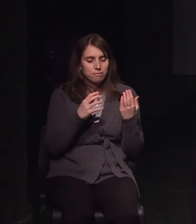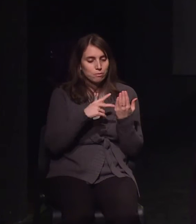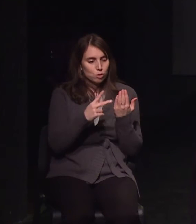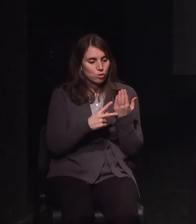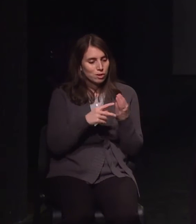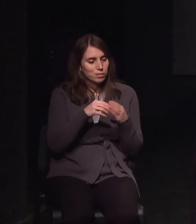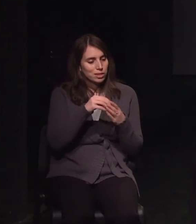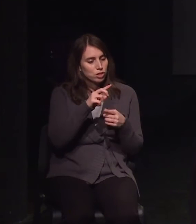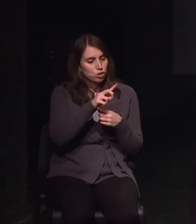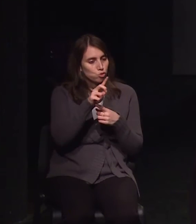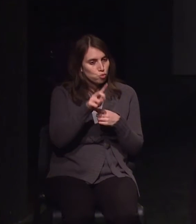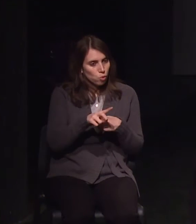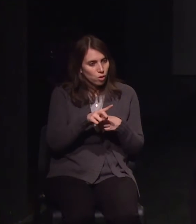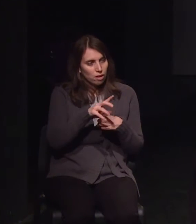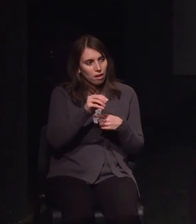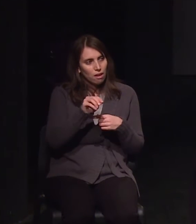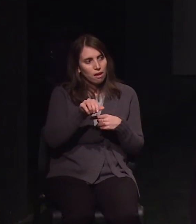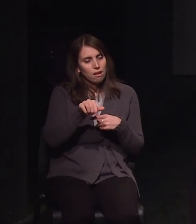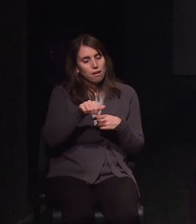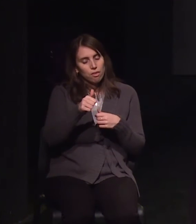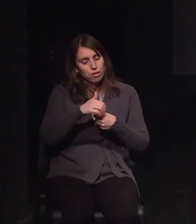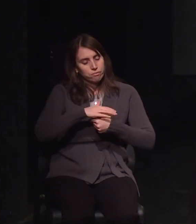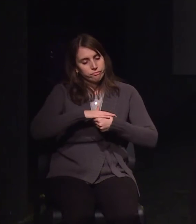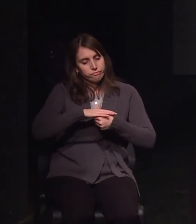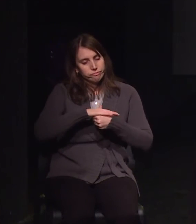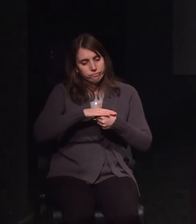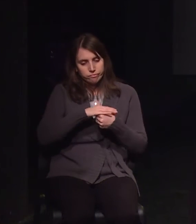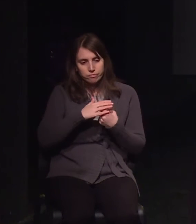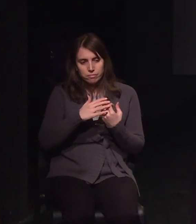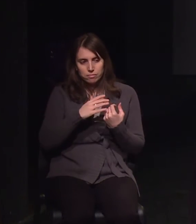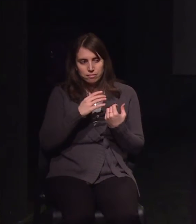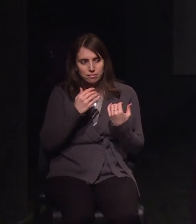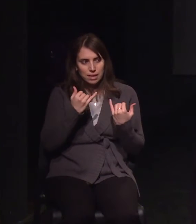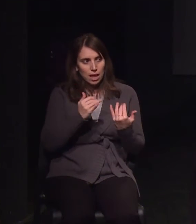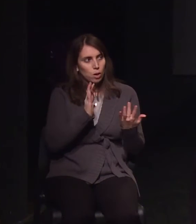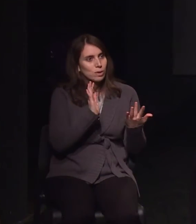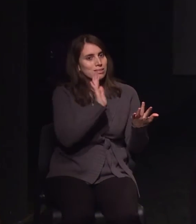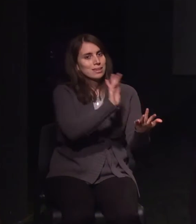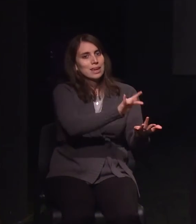elsewhere, local orchestras are extending and reaching out and wanting to do more the